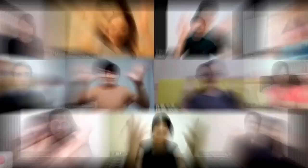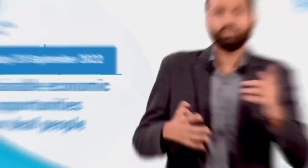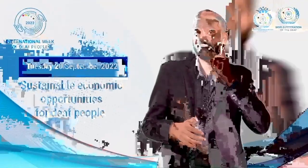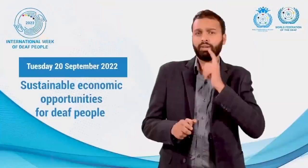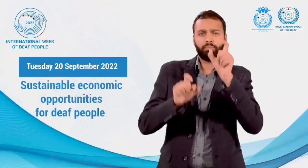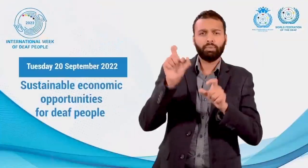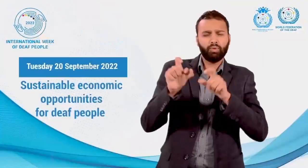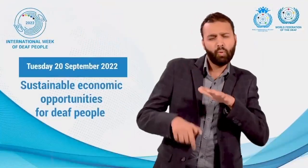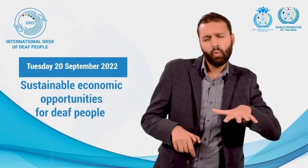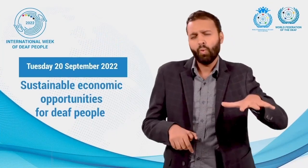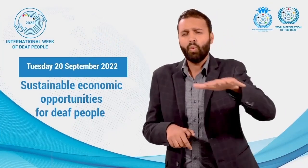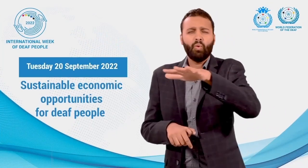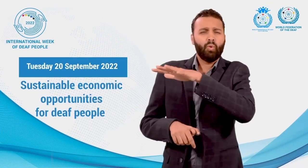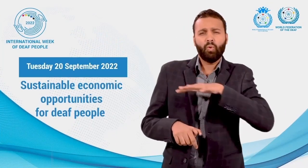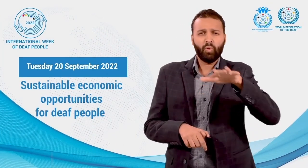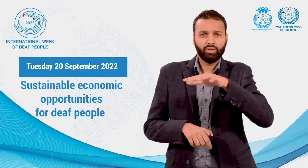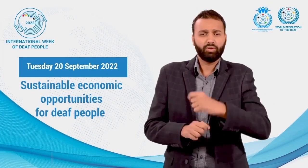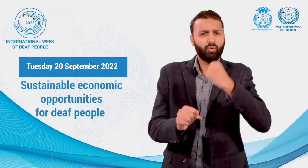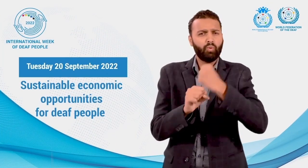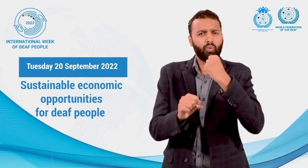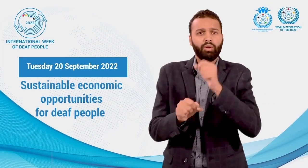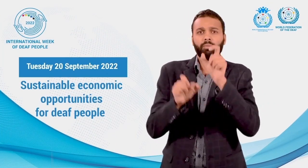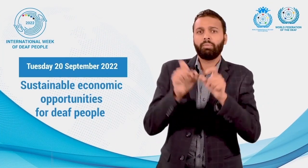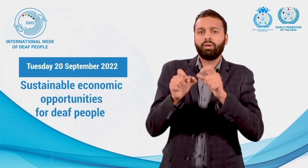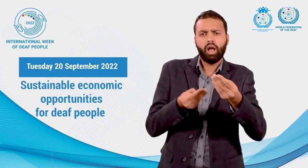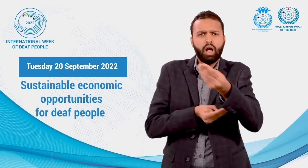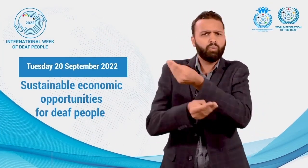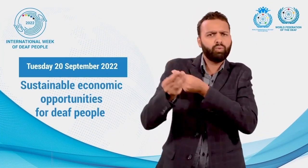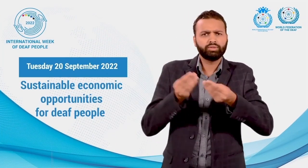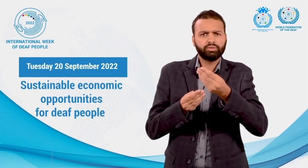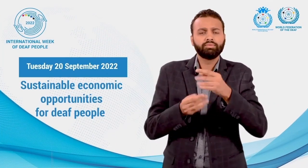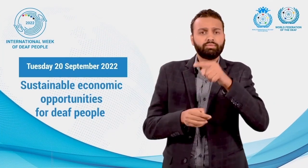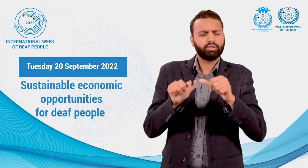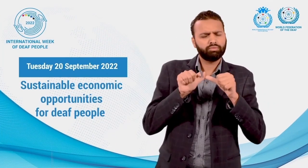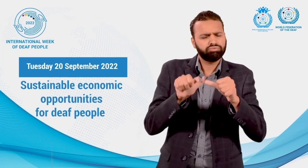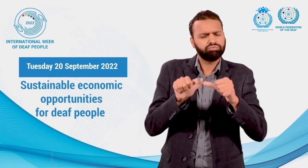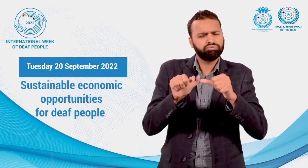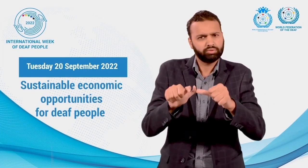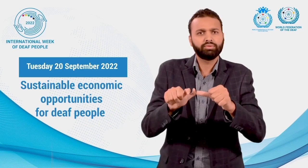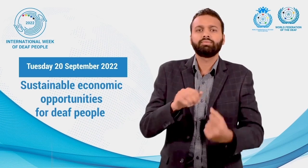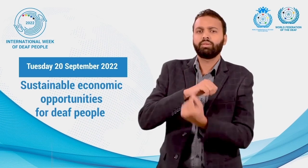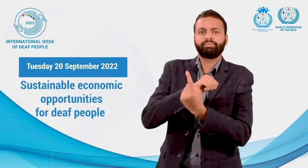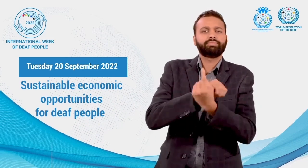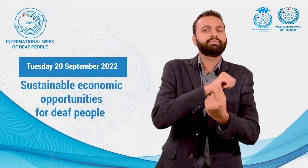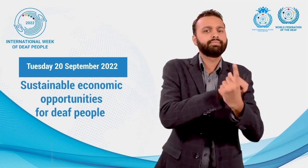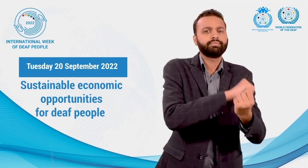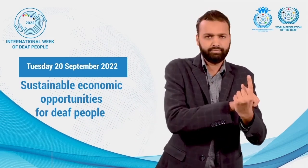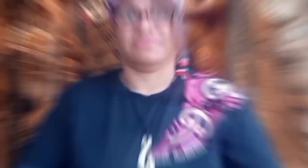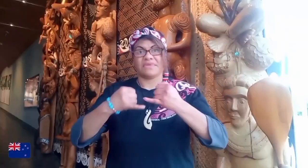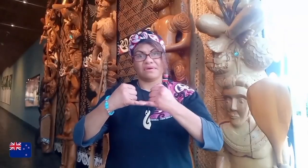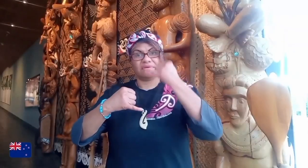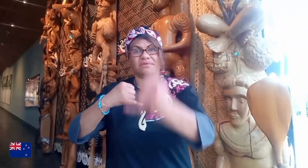Sustainable economic opportunities for deaf people.